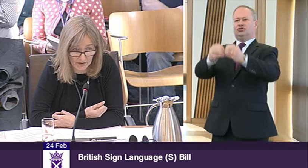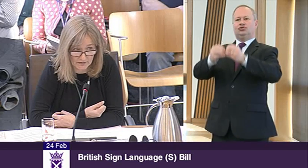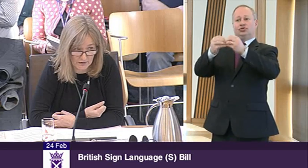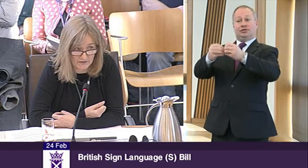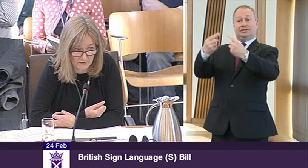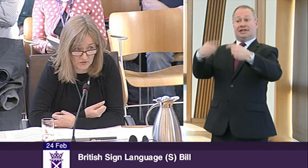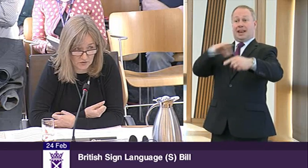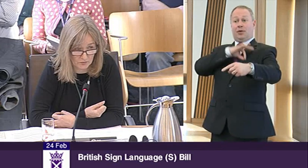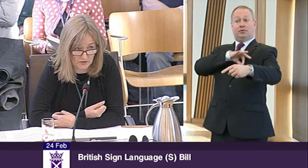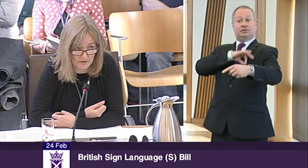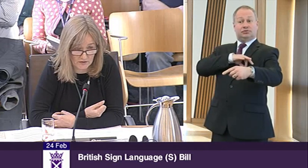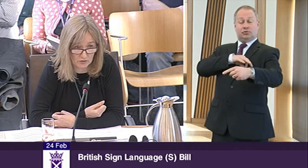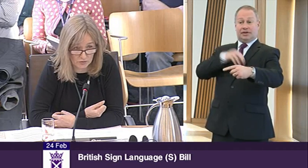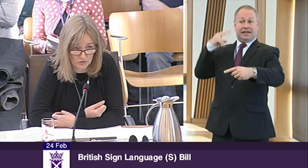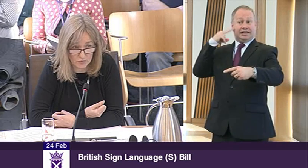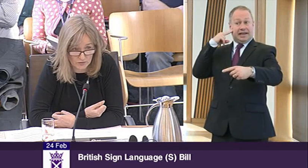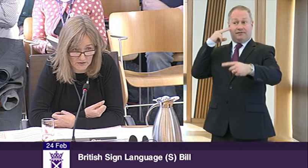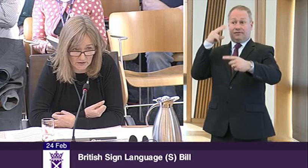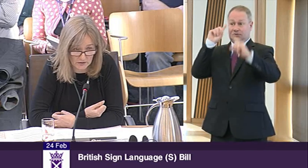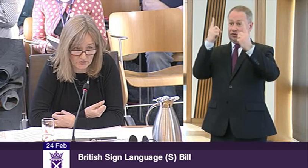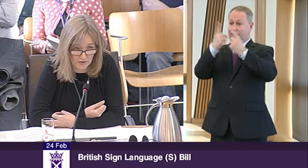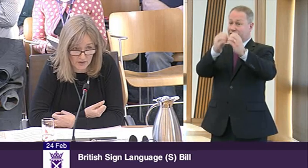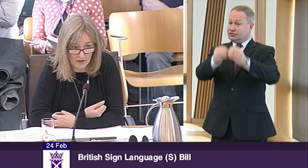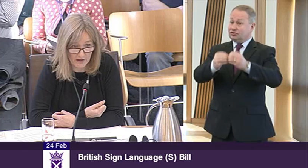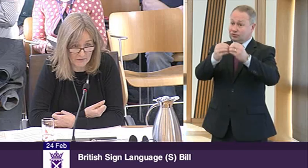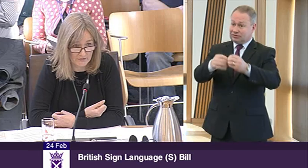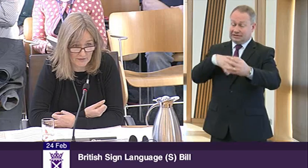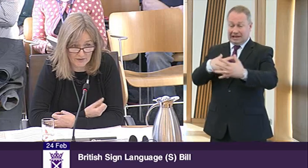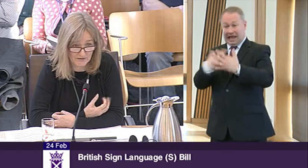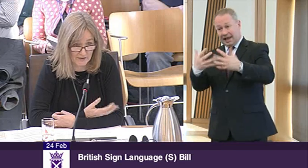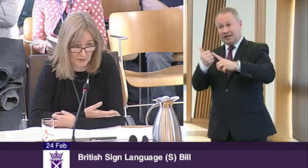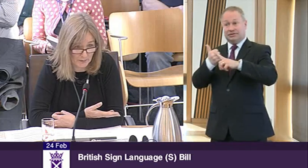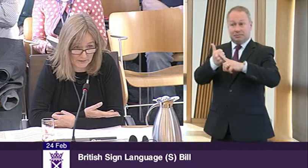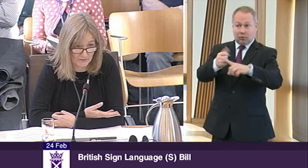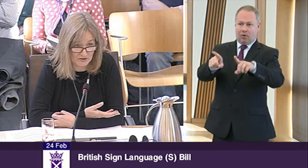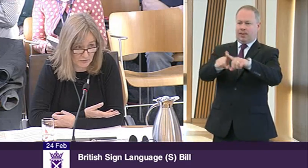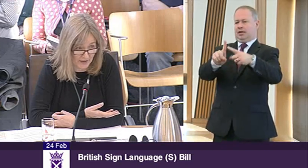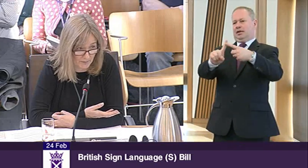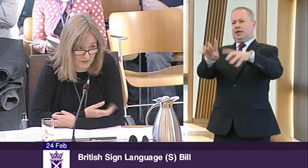any support that a deaf student needs, including note takers and equipment such as video cameras.